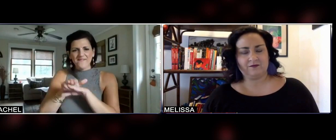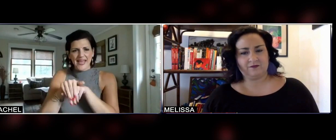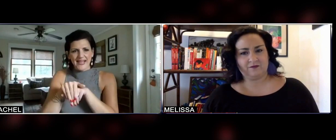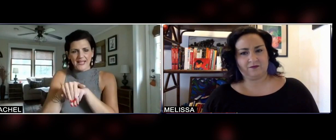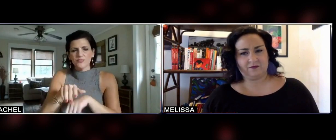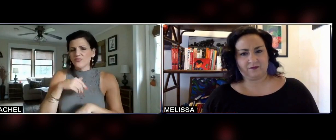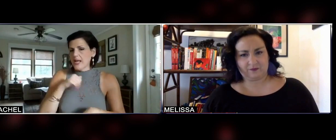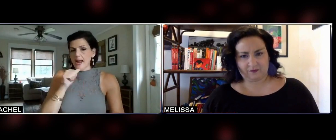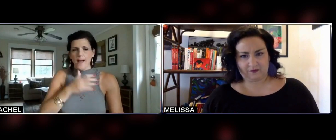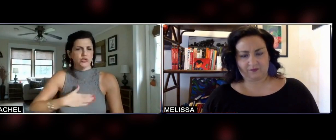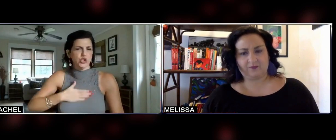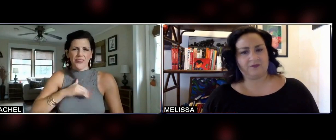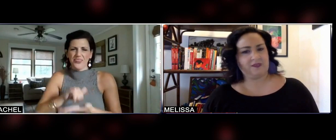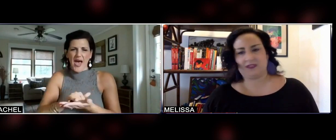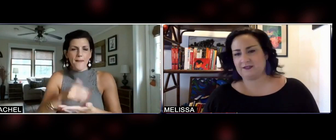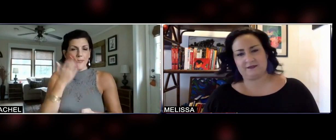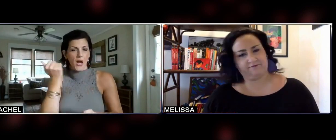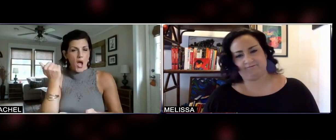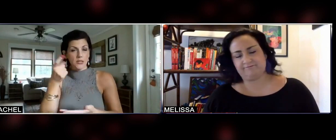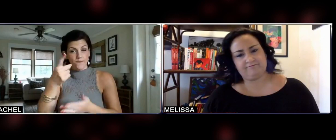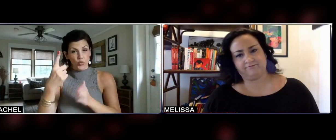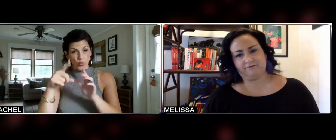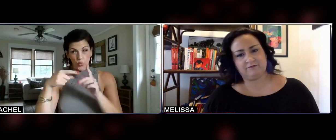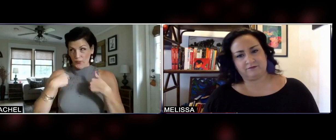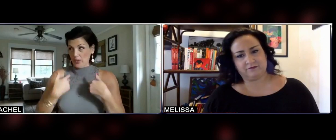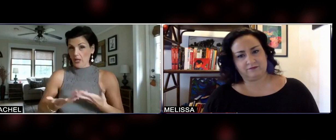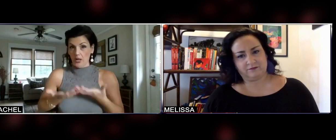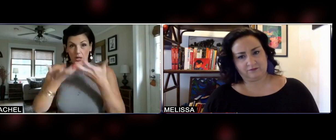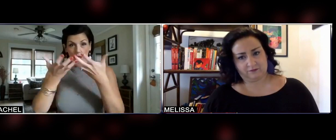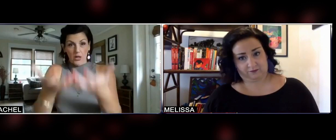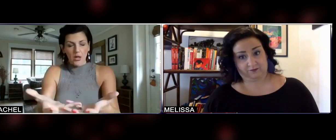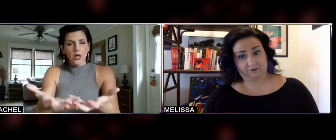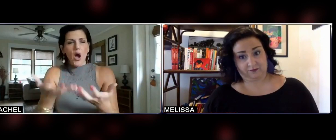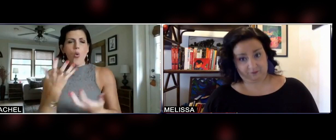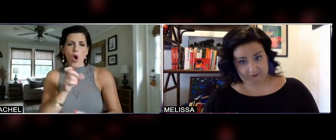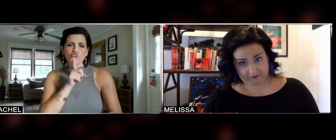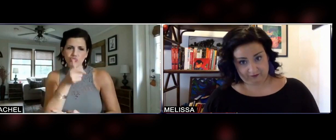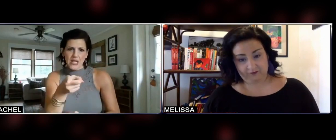but after awhile, it felt a little fake. I did not appreciate that because if you expect us to open up on camera then it'd better be real.